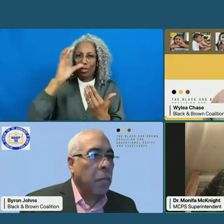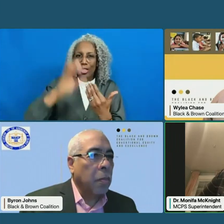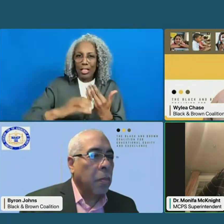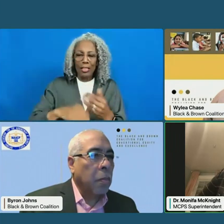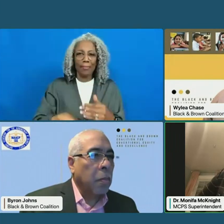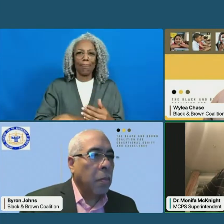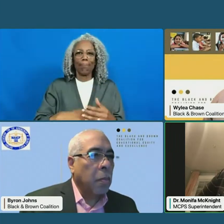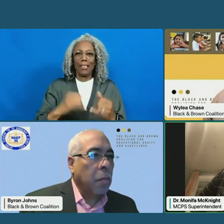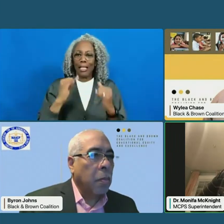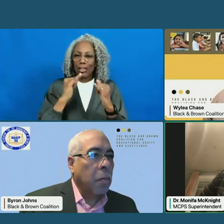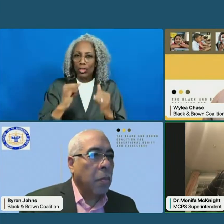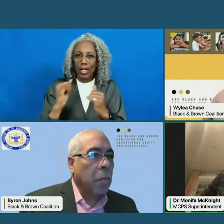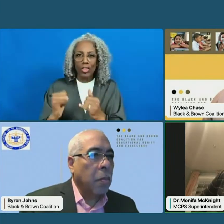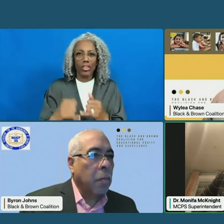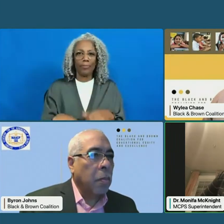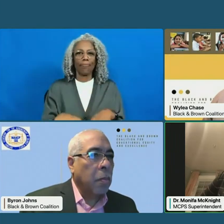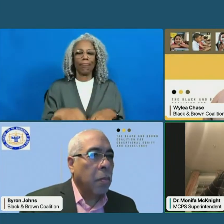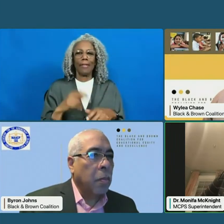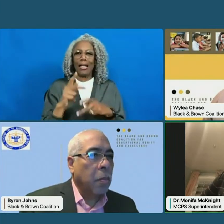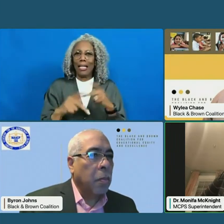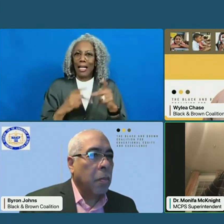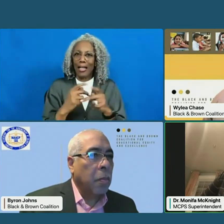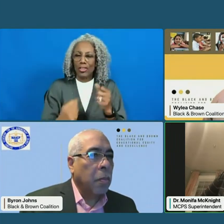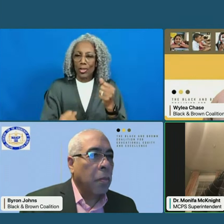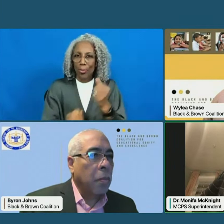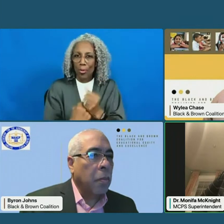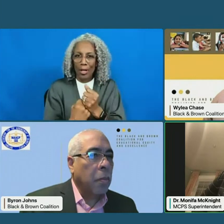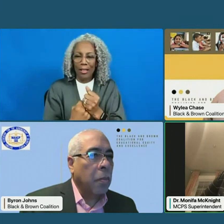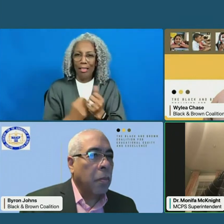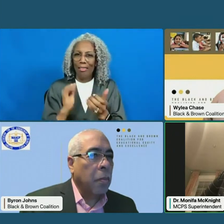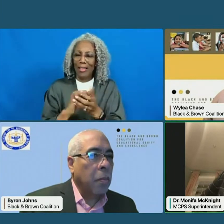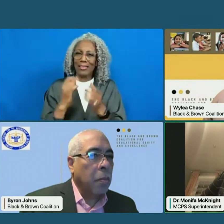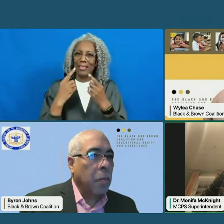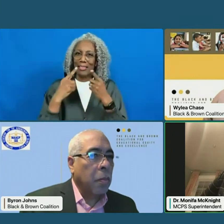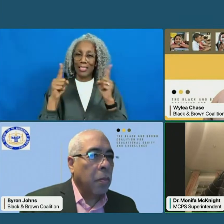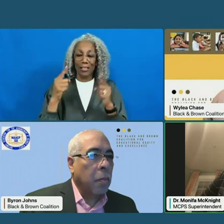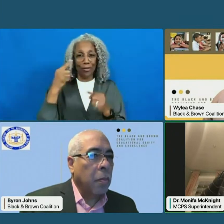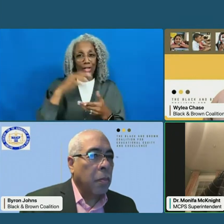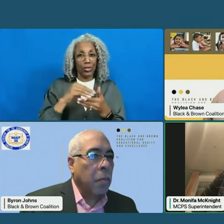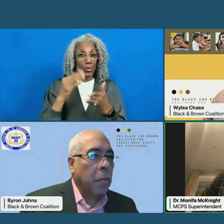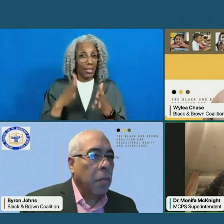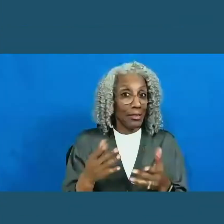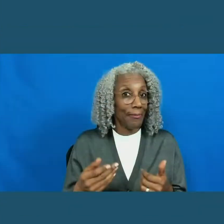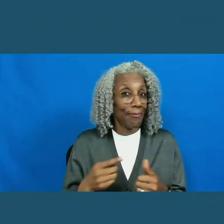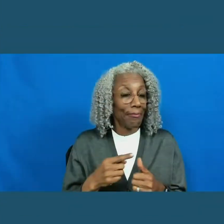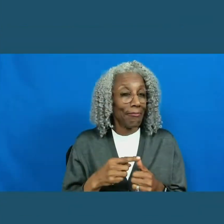curriculum instruction. Uh, Um,